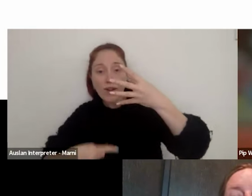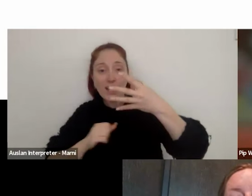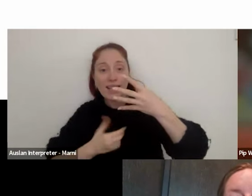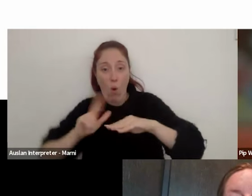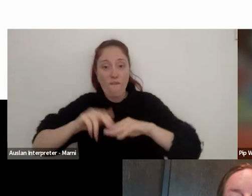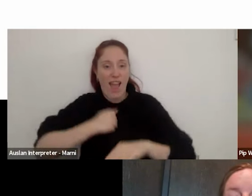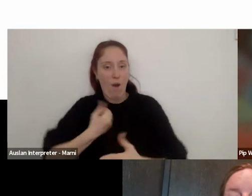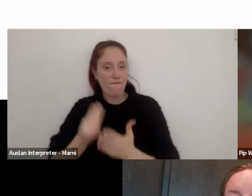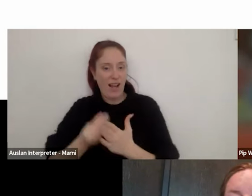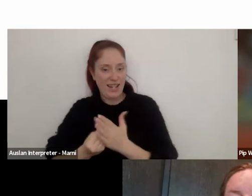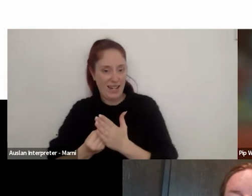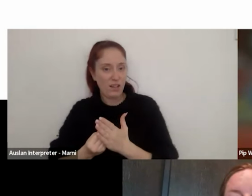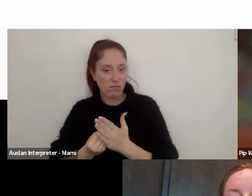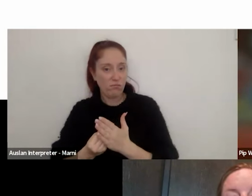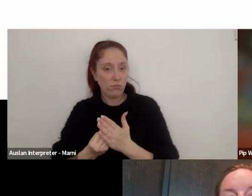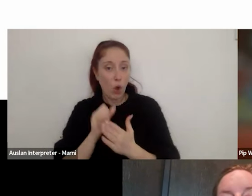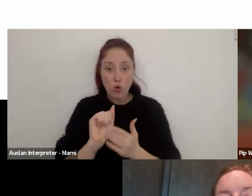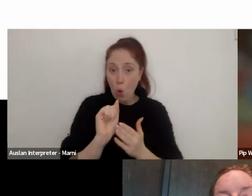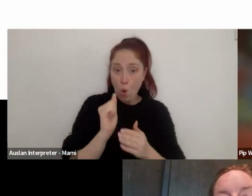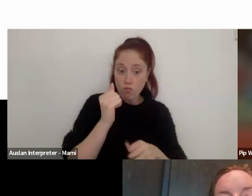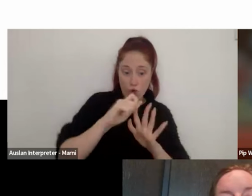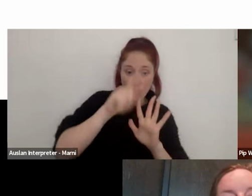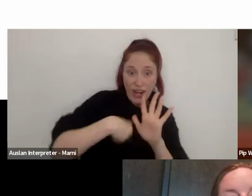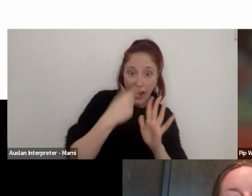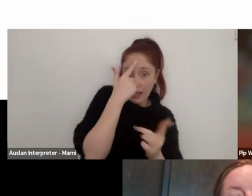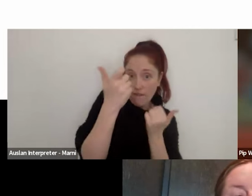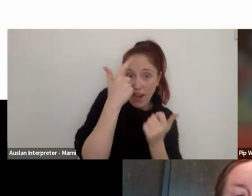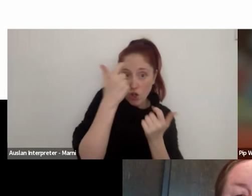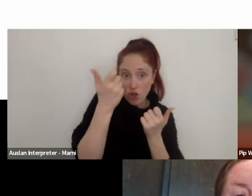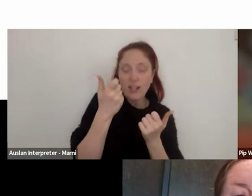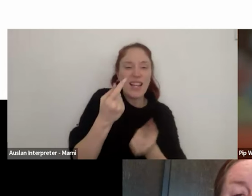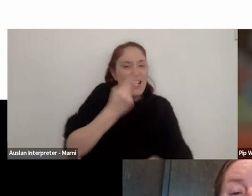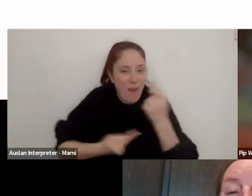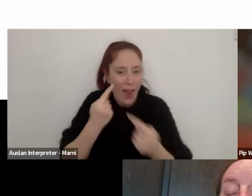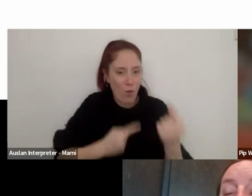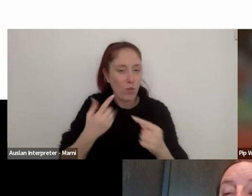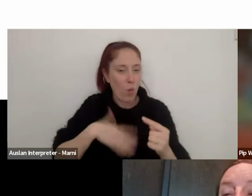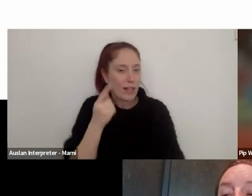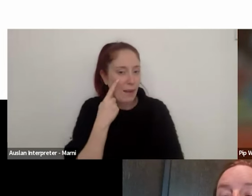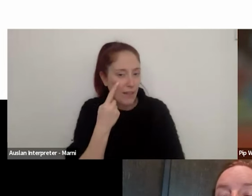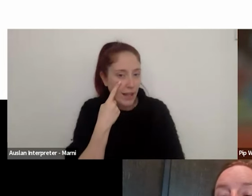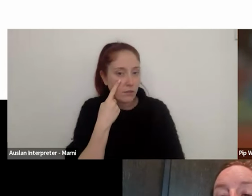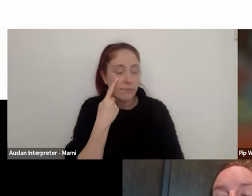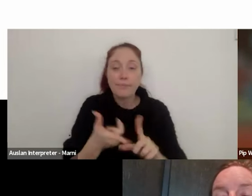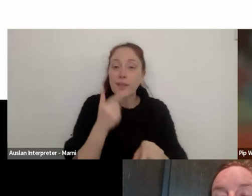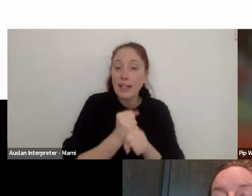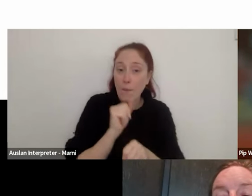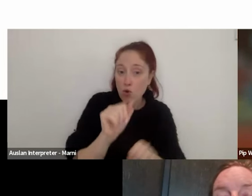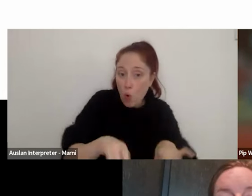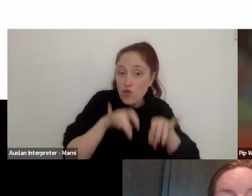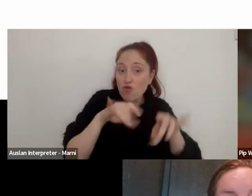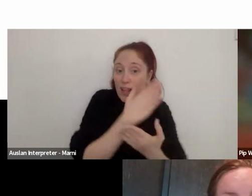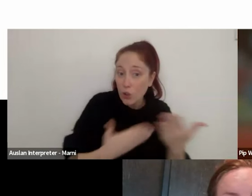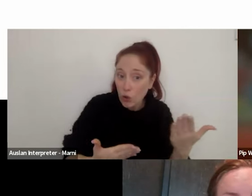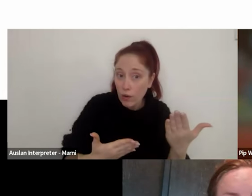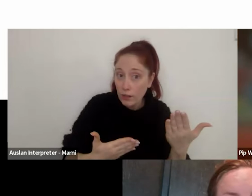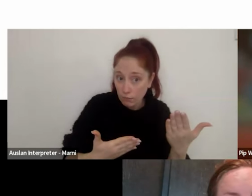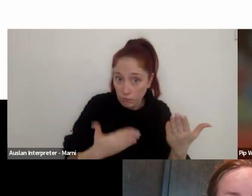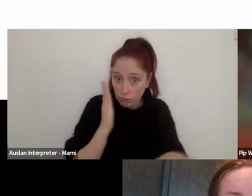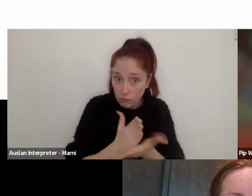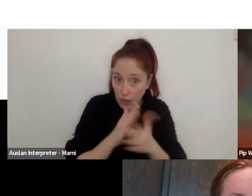innovations of your project? In what ways is this story you are telling an Australian story?